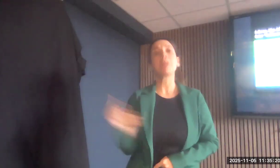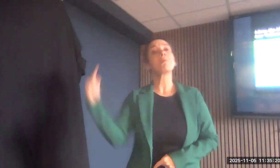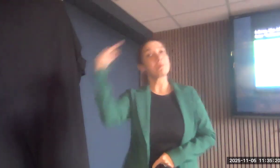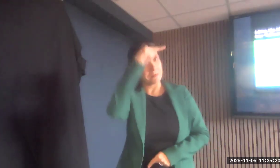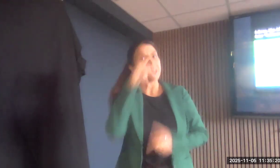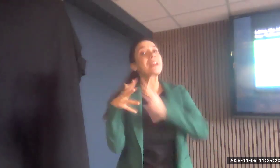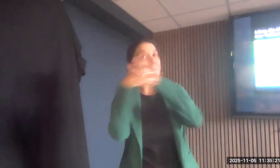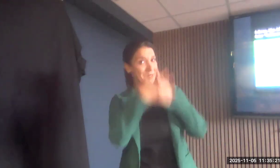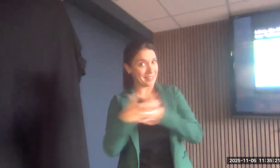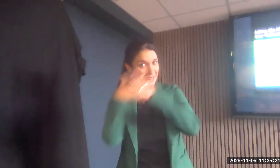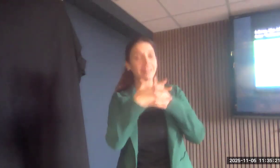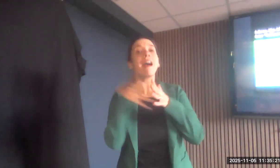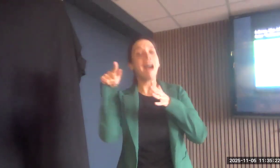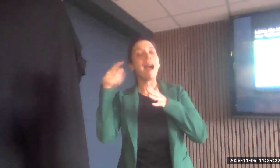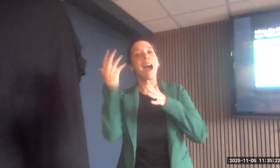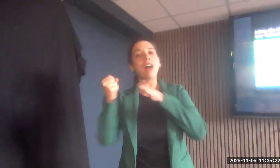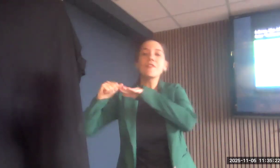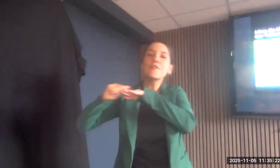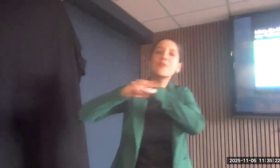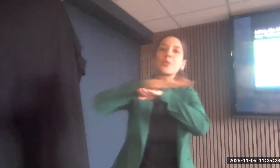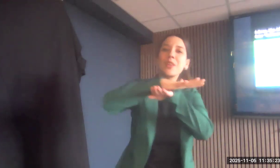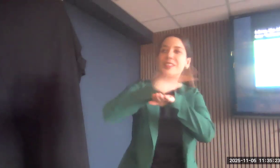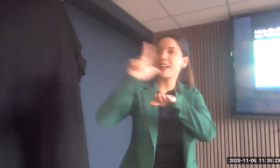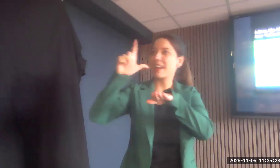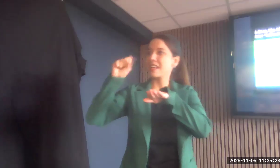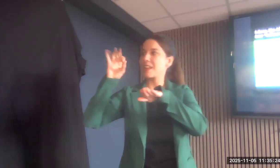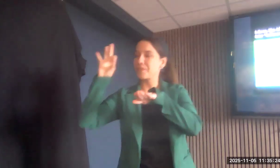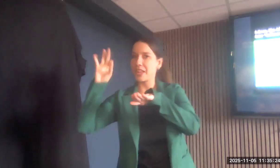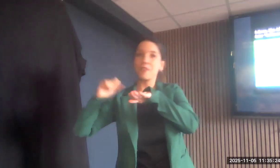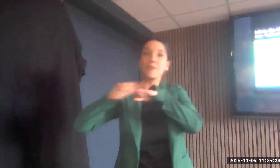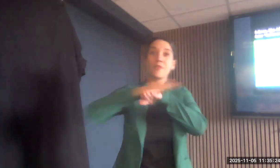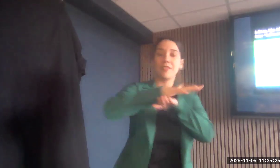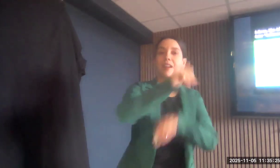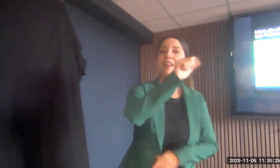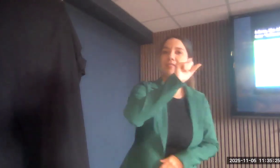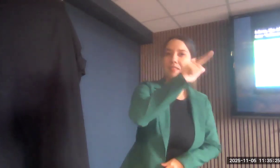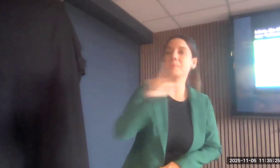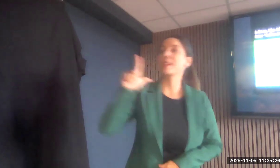And this happened in many countries, including America, but also Brazil, so we see.